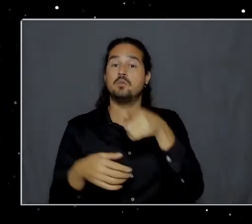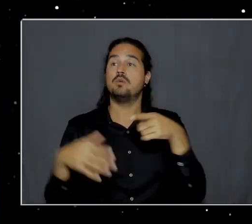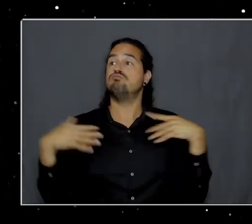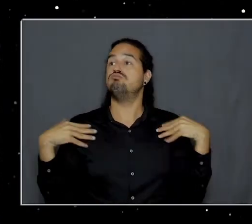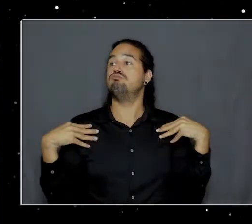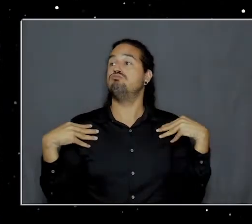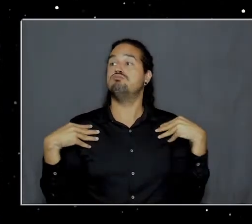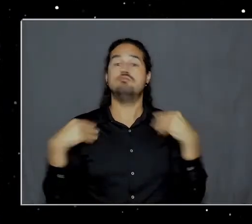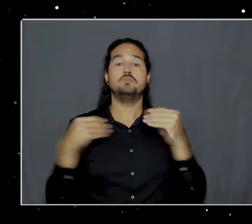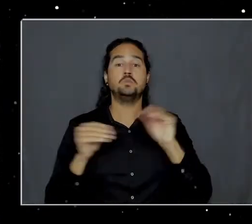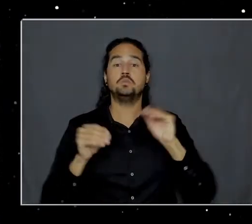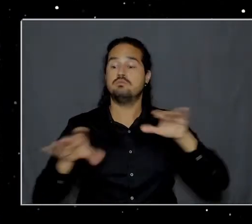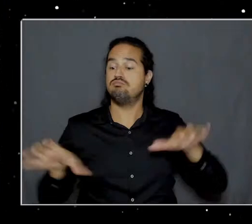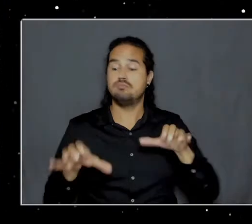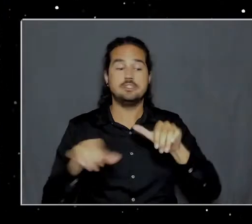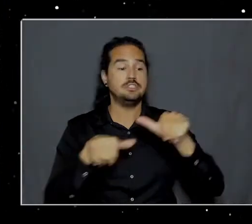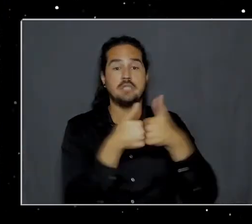IT, DON'T INVESTIGATE IT, YOU